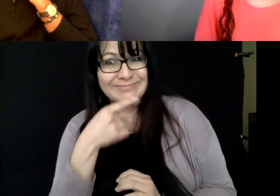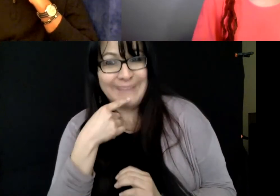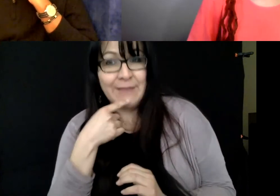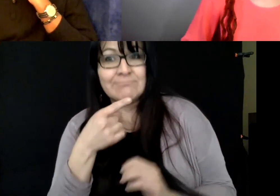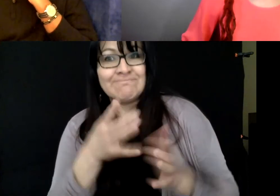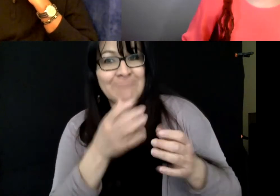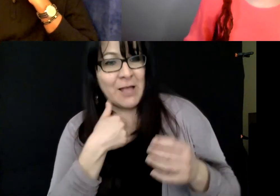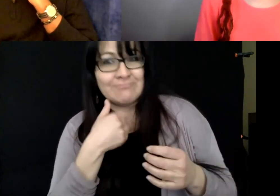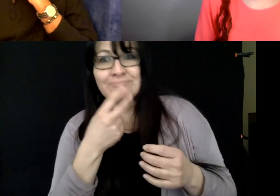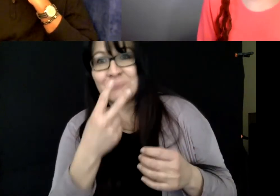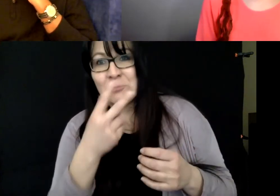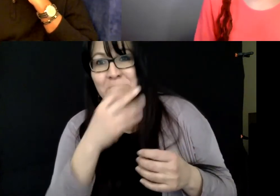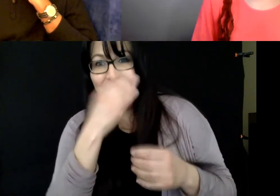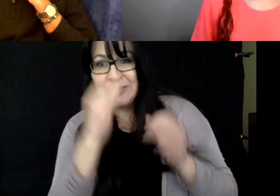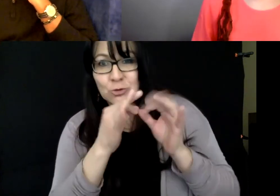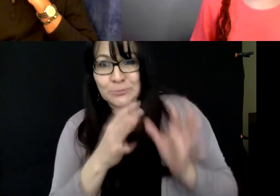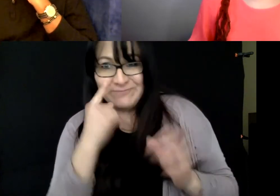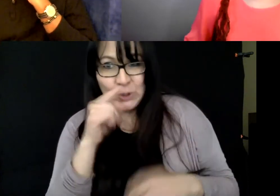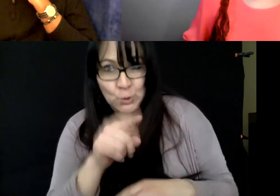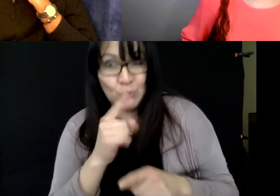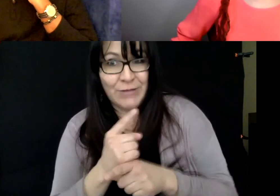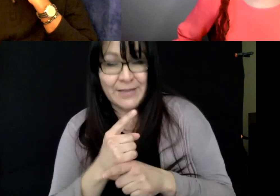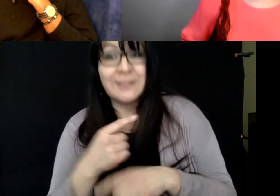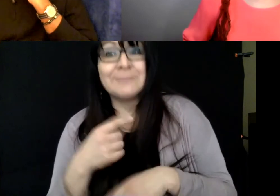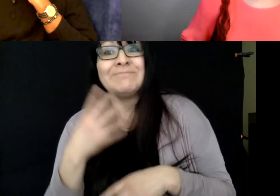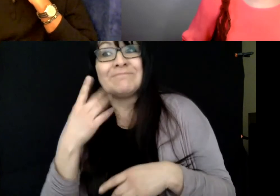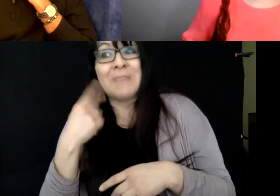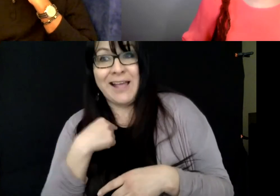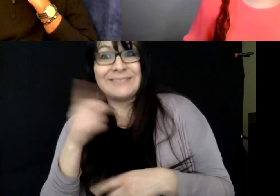for example like you said i have two black interpreters for you today